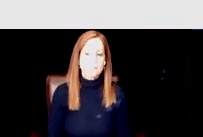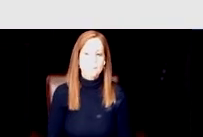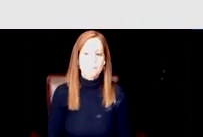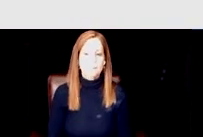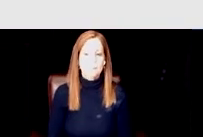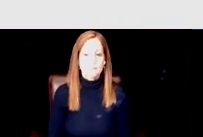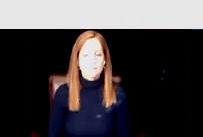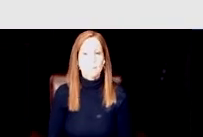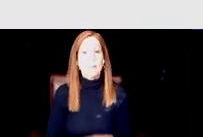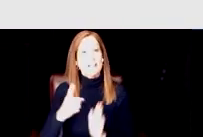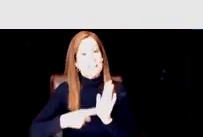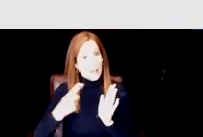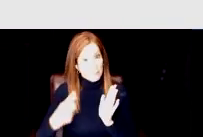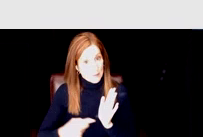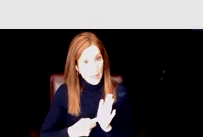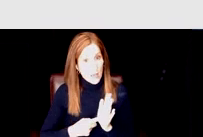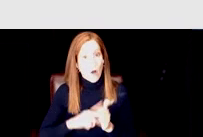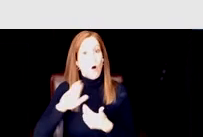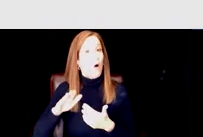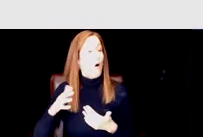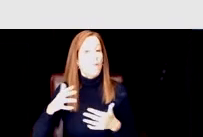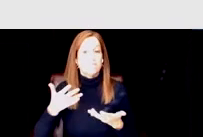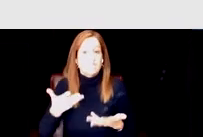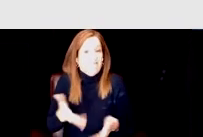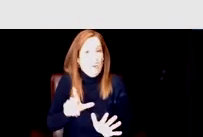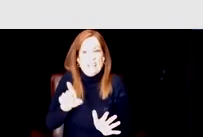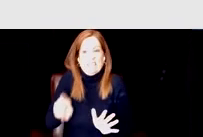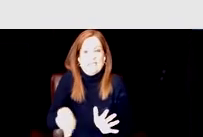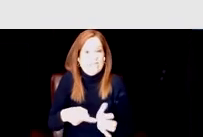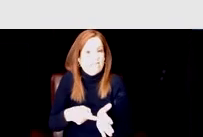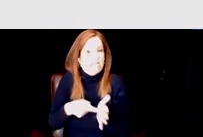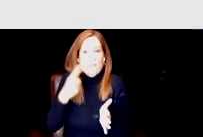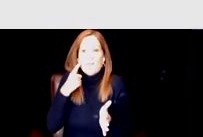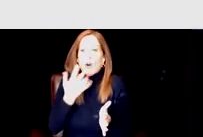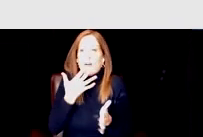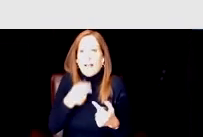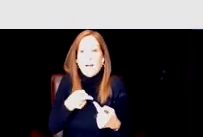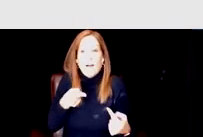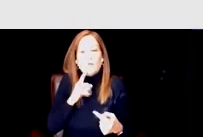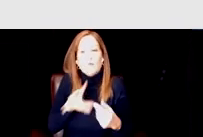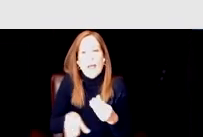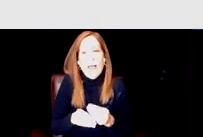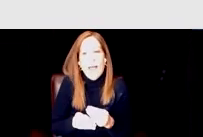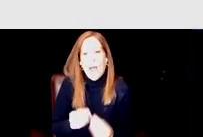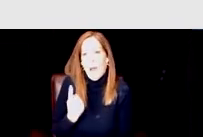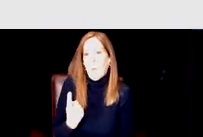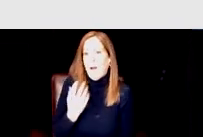Sometimes all that needs to be done for color contrast is to add a color that works for one state,